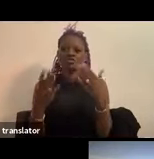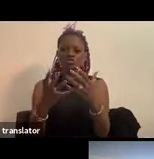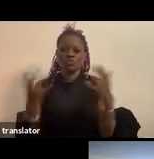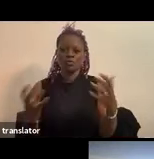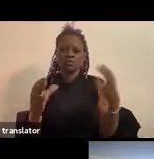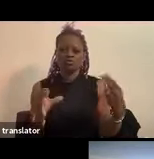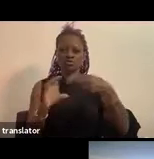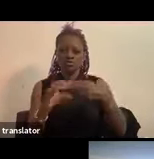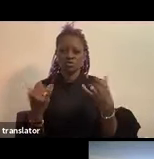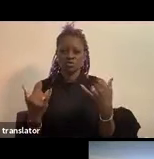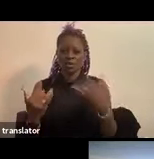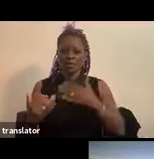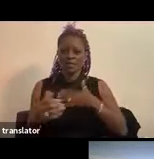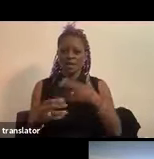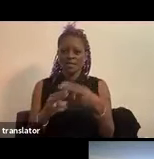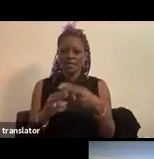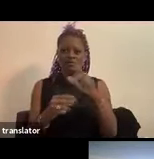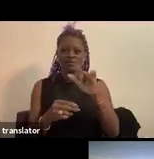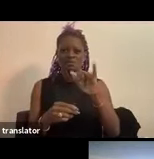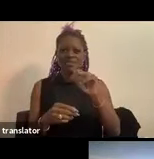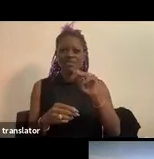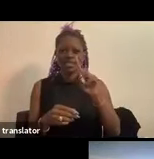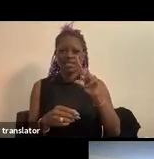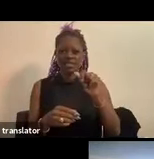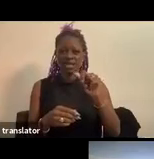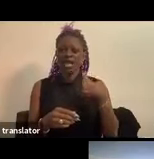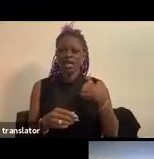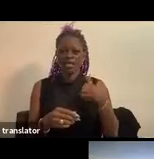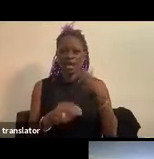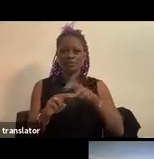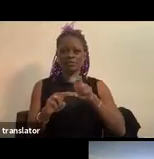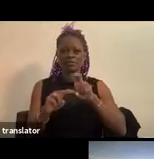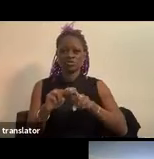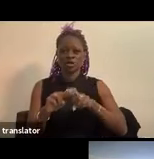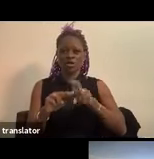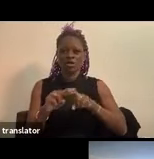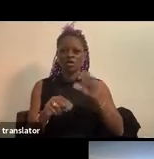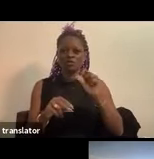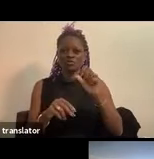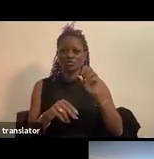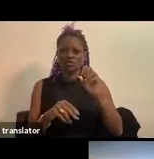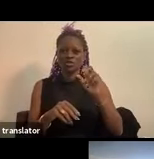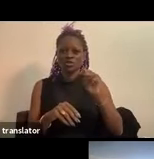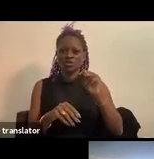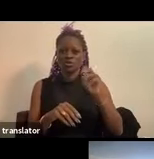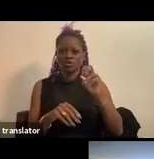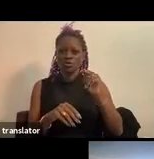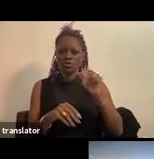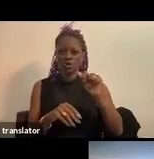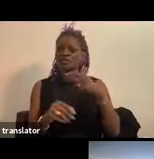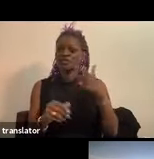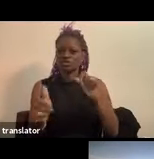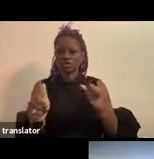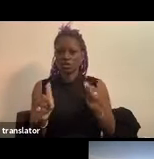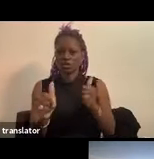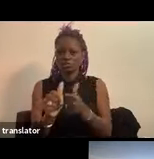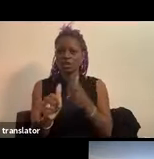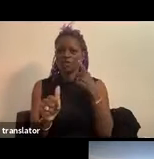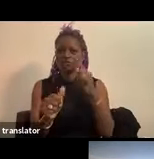I'm Lynda Hopkins chair of the Sonoma County Board of Supervisors, and this is our covid update for Wednesday, July twenty eight before we get started.